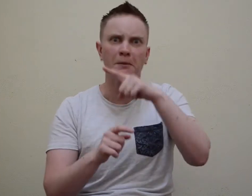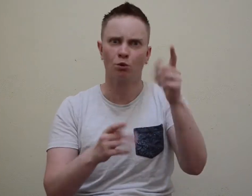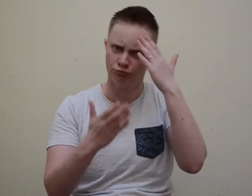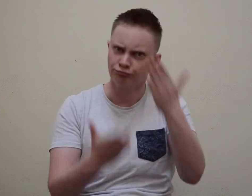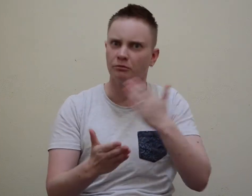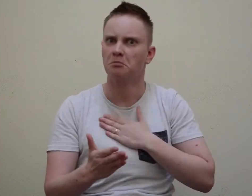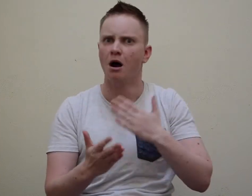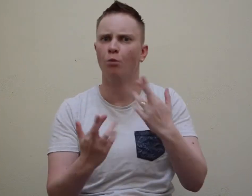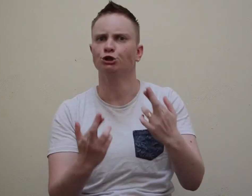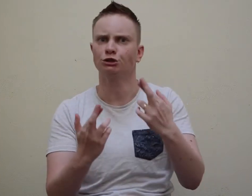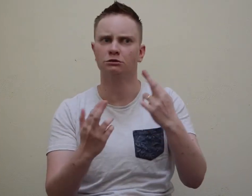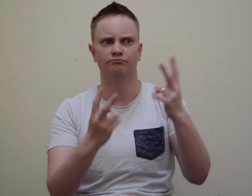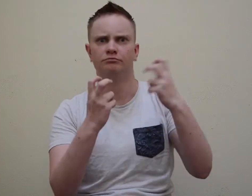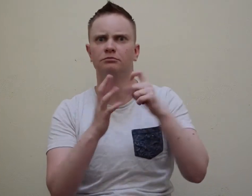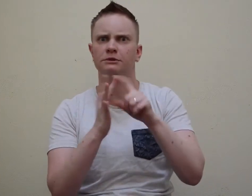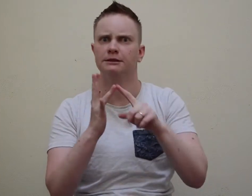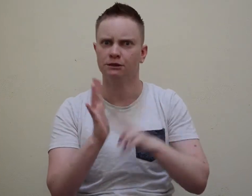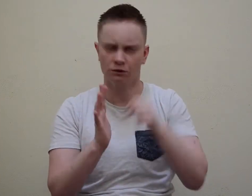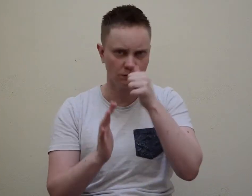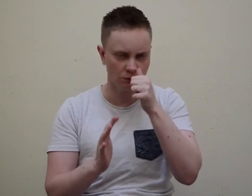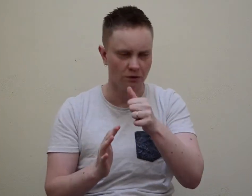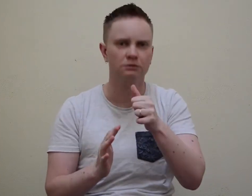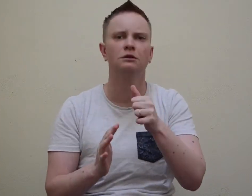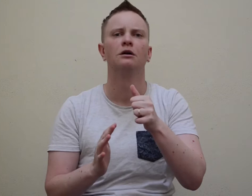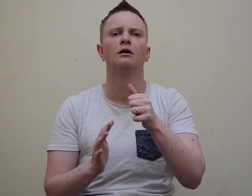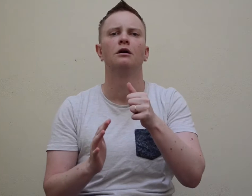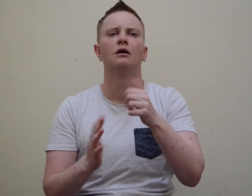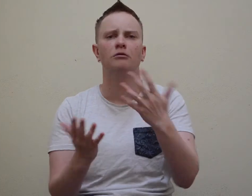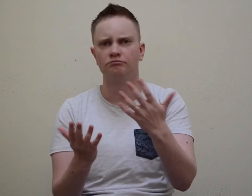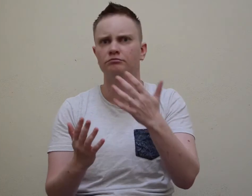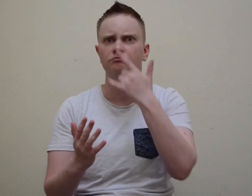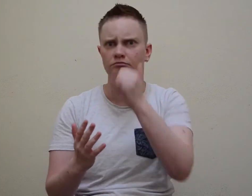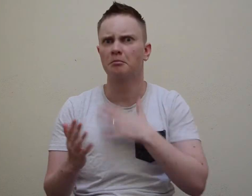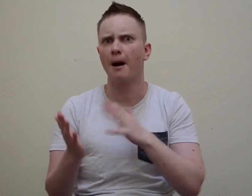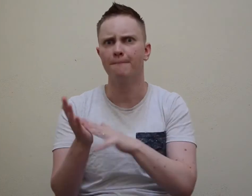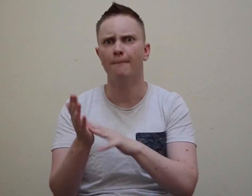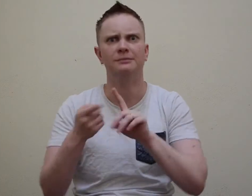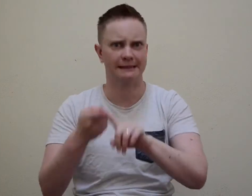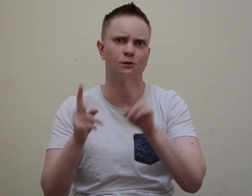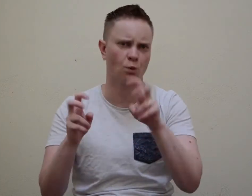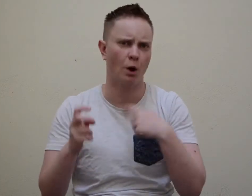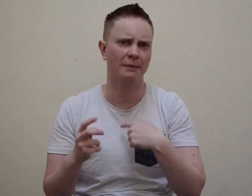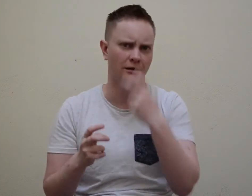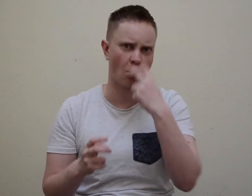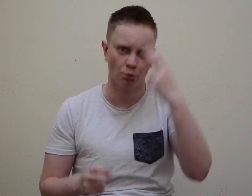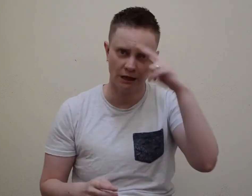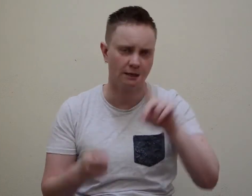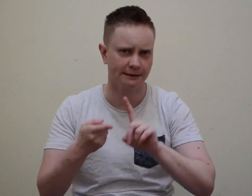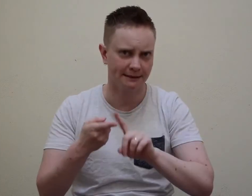that most of the people that I know have respected my wishes to call me Dion. Unfortunately, my mom still calls me by my old name.